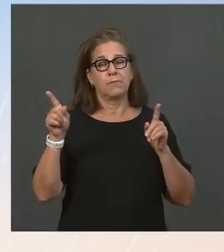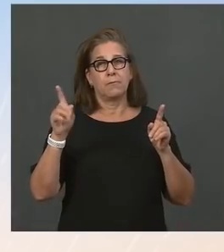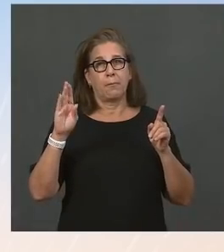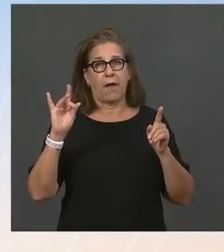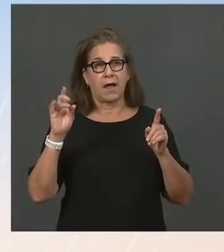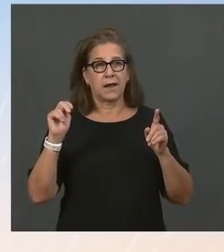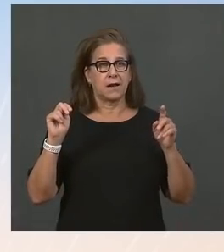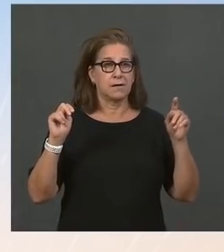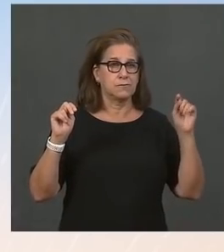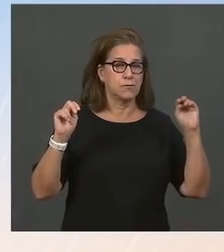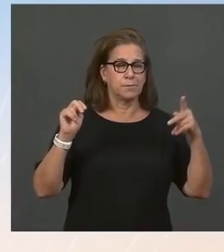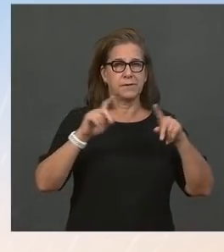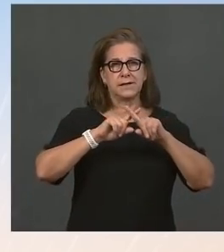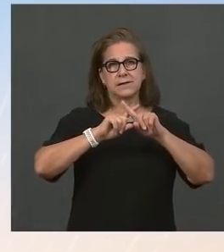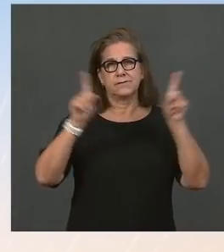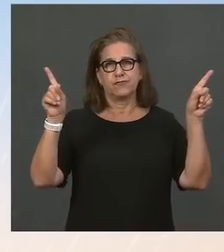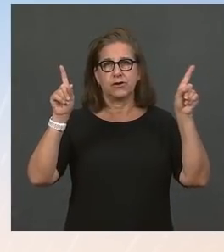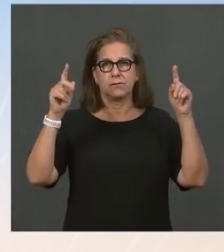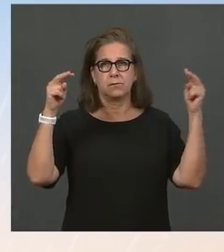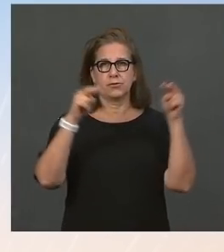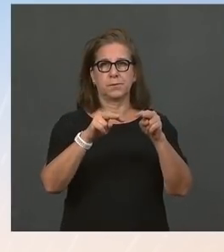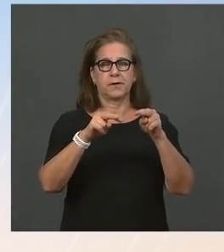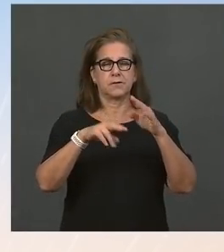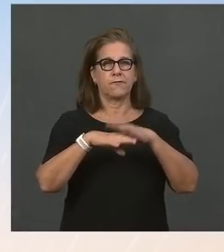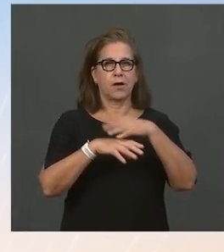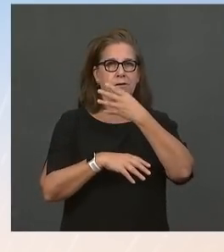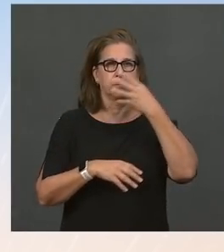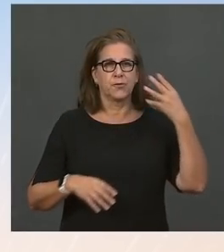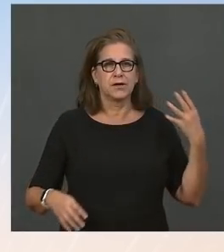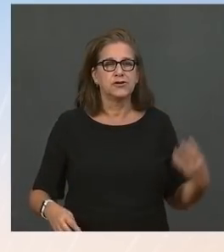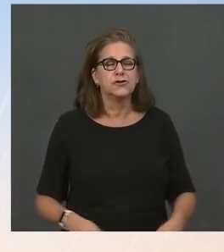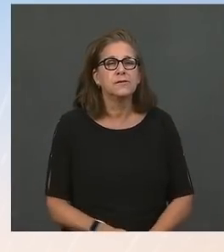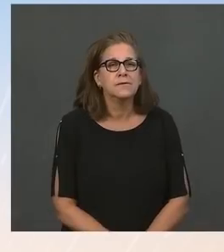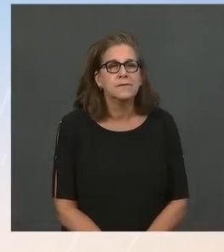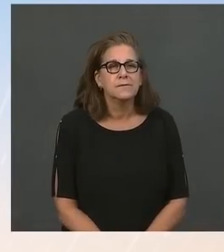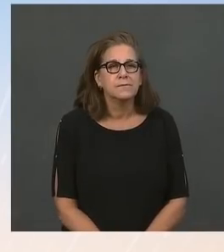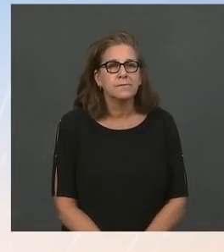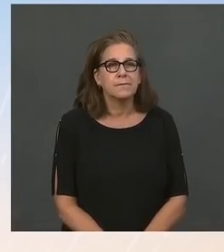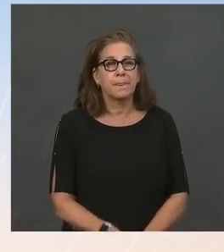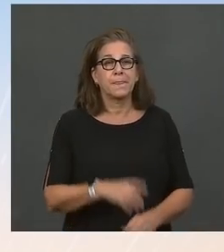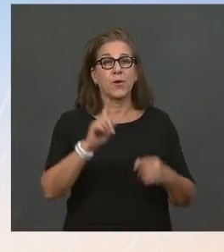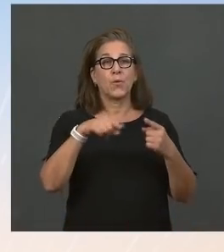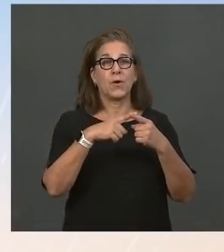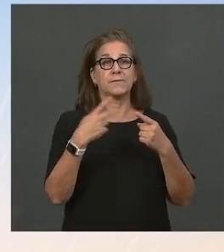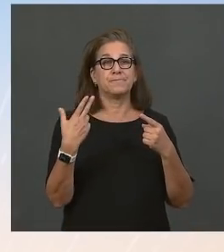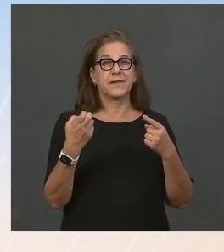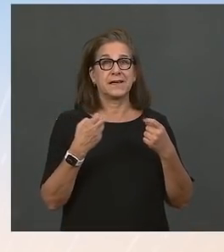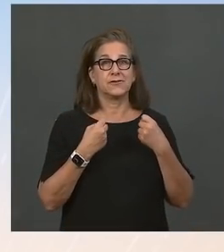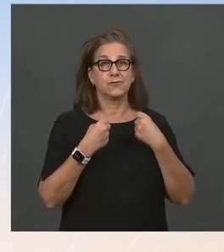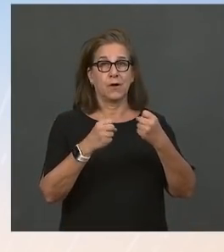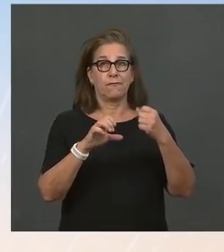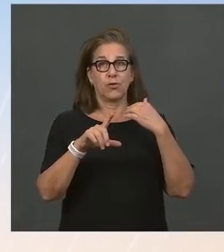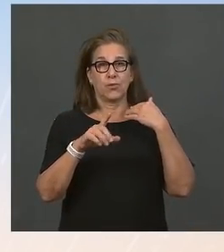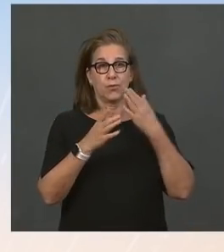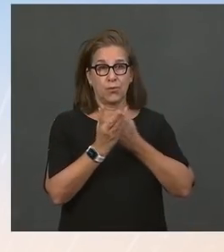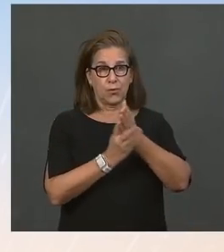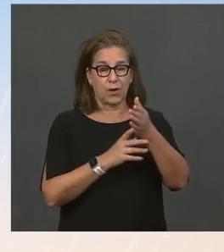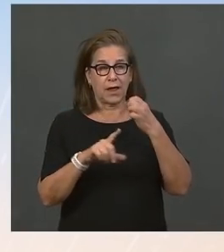at the border between 2008, when he drove by, and 2021? Ms. Psaki: Aside from the fact that migrants are still coming to the border